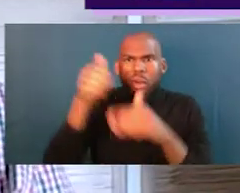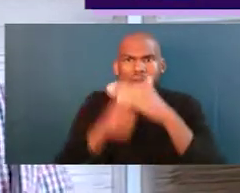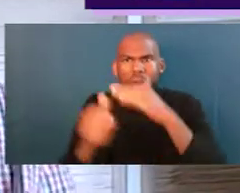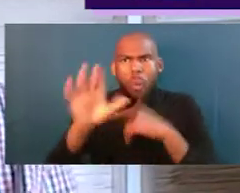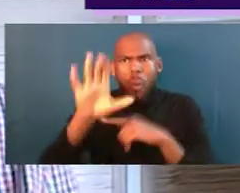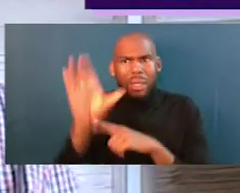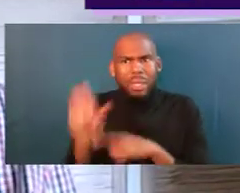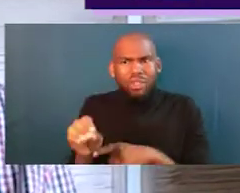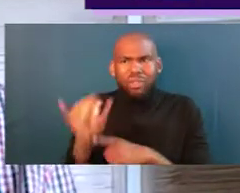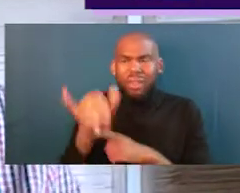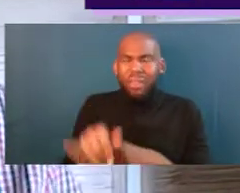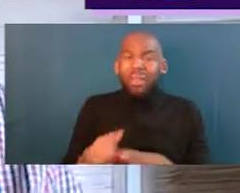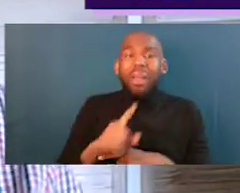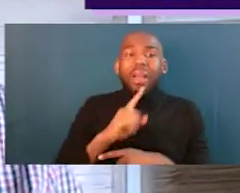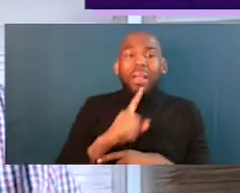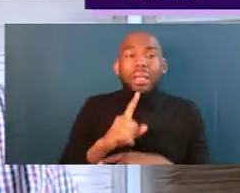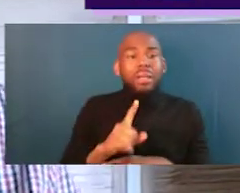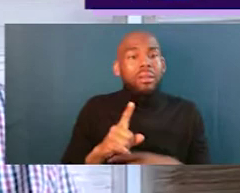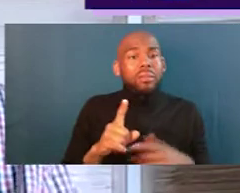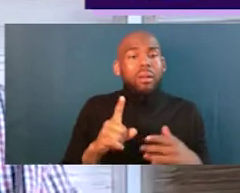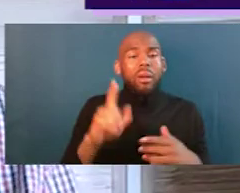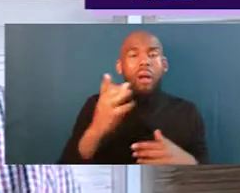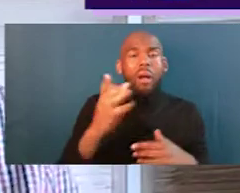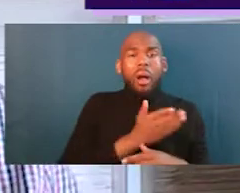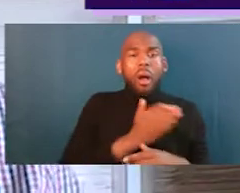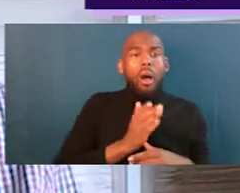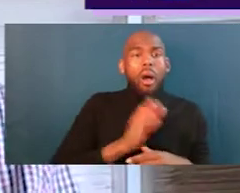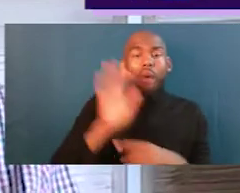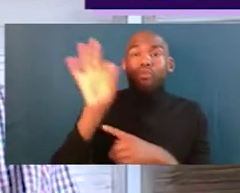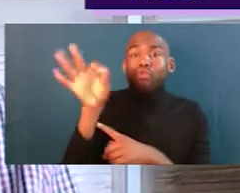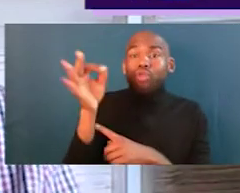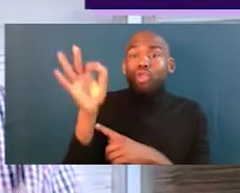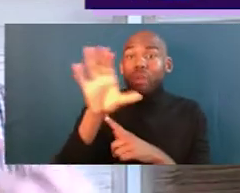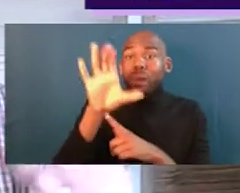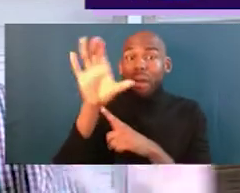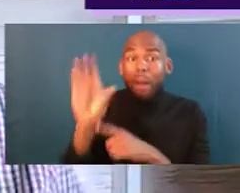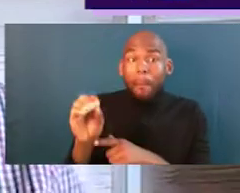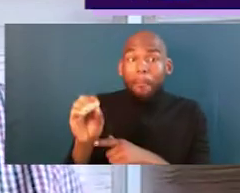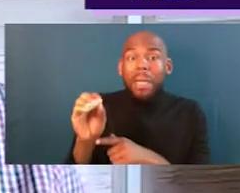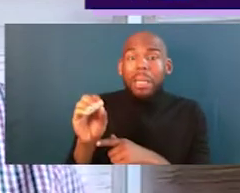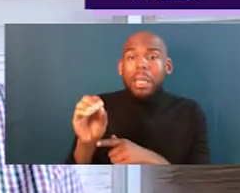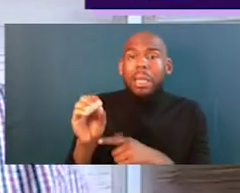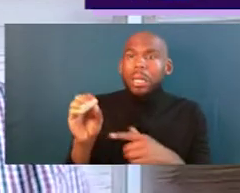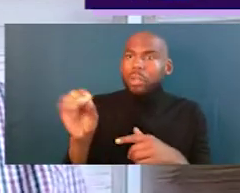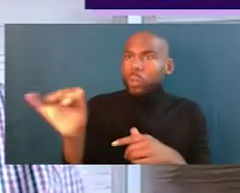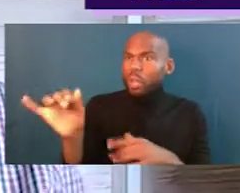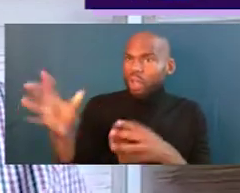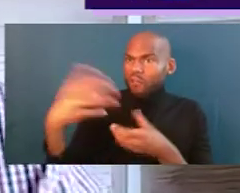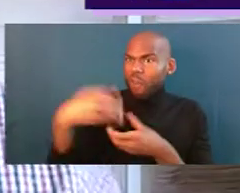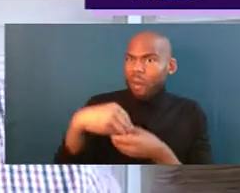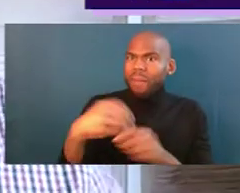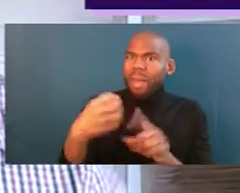into our raison d'etre, we're a French company, so it's our sense of purpose. There's lots